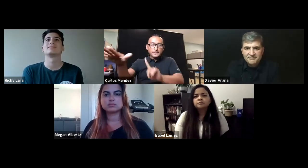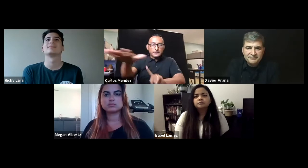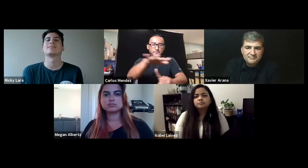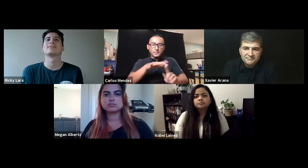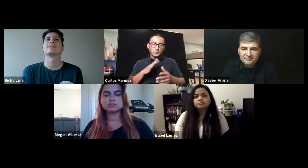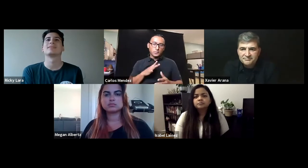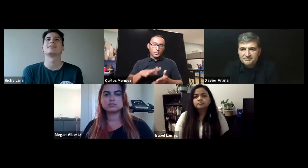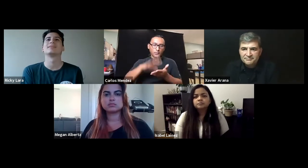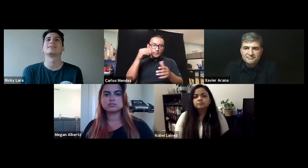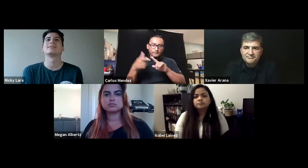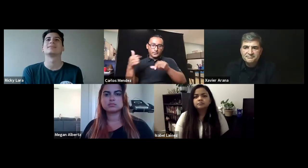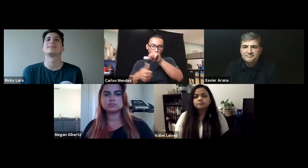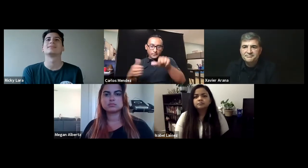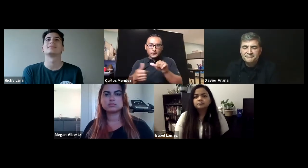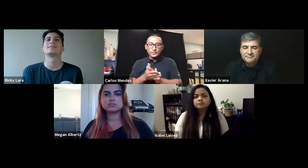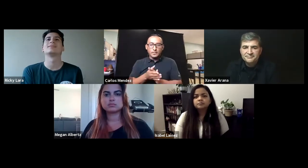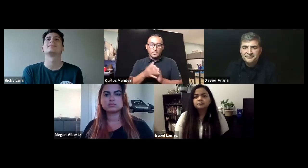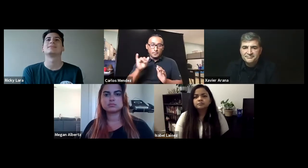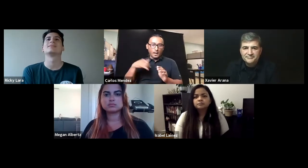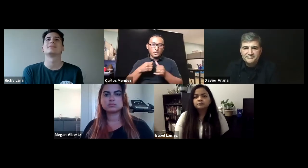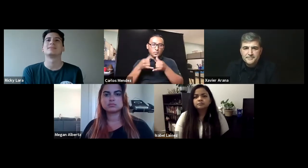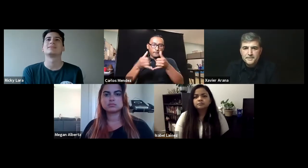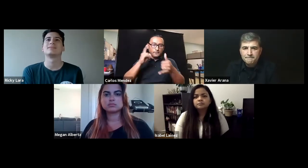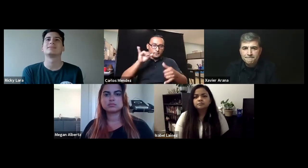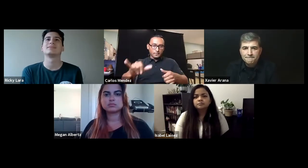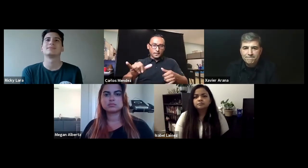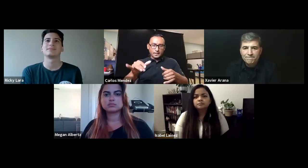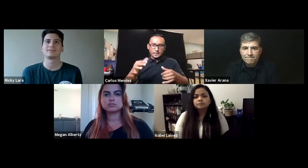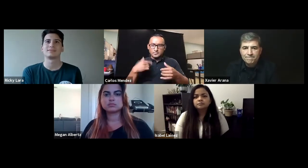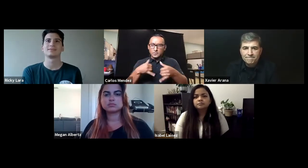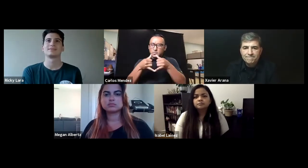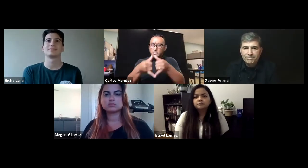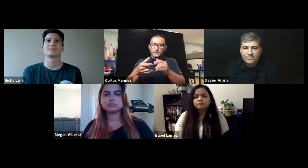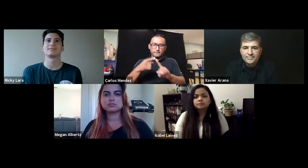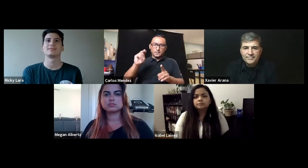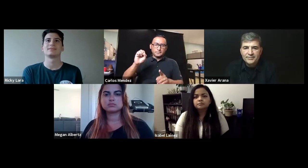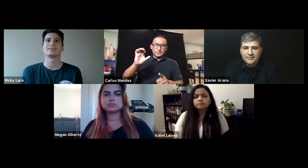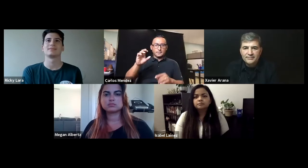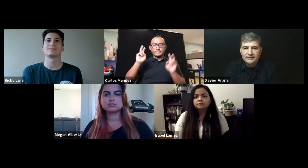is because I wanted to share my experience with other people, you know.